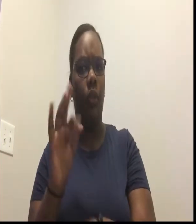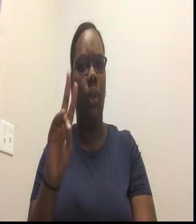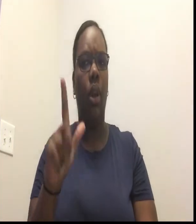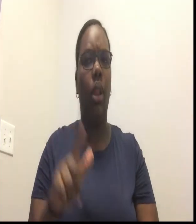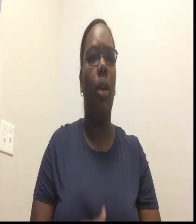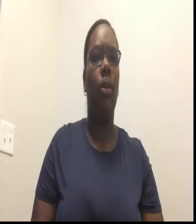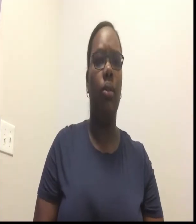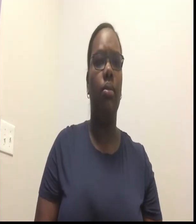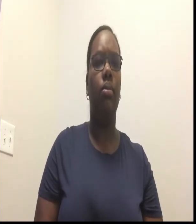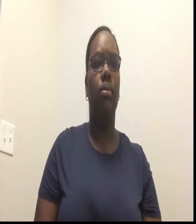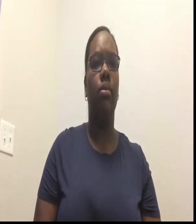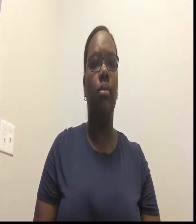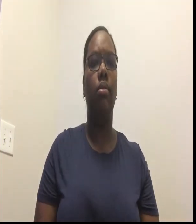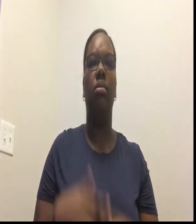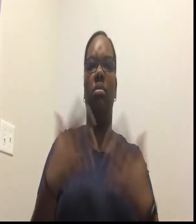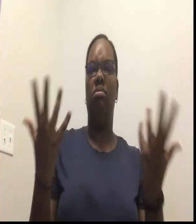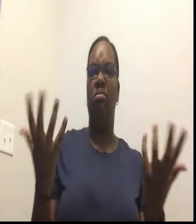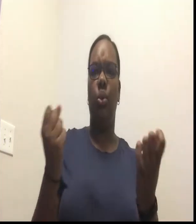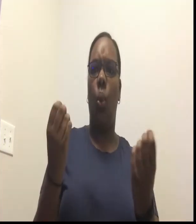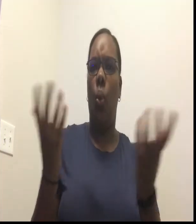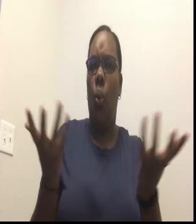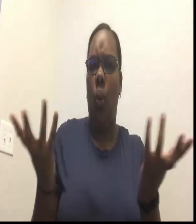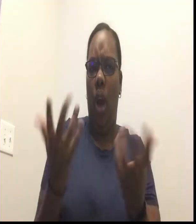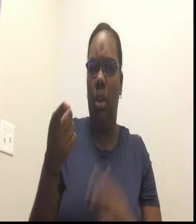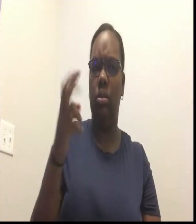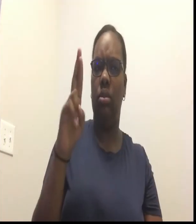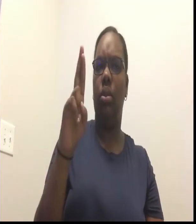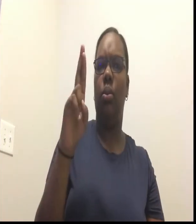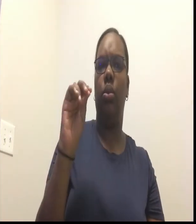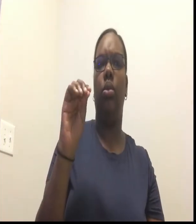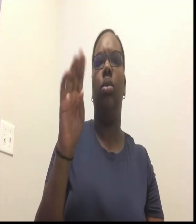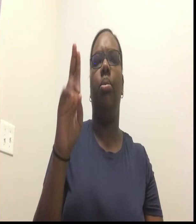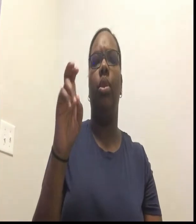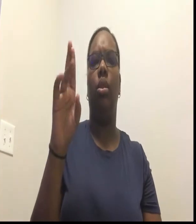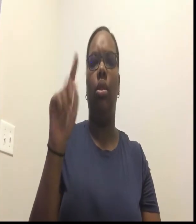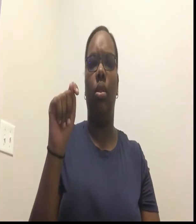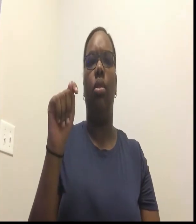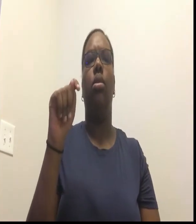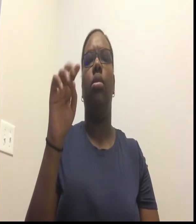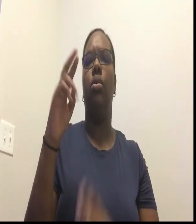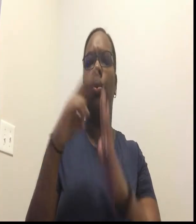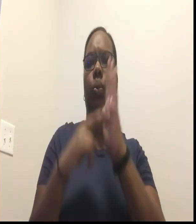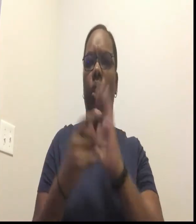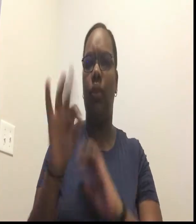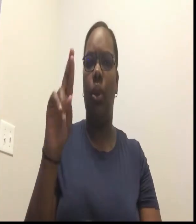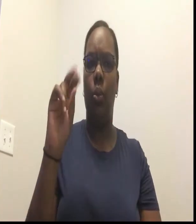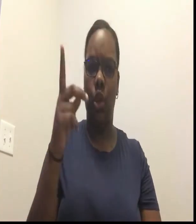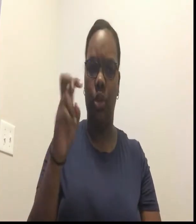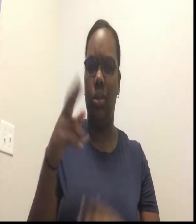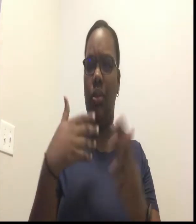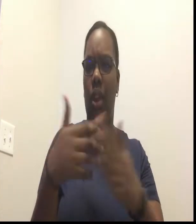That's the simplest way to explain it. It's used in government, it's used at